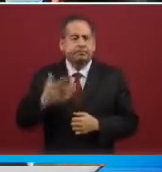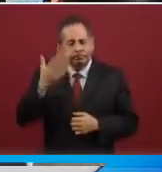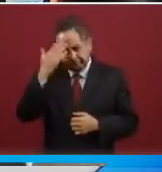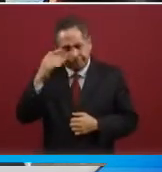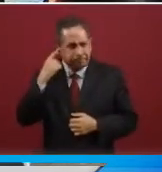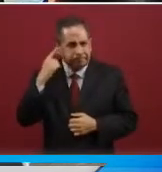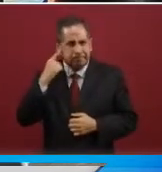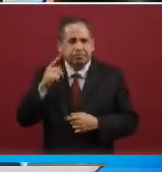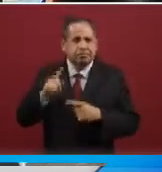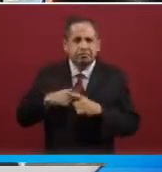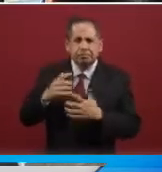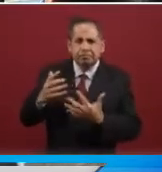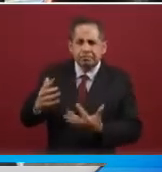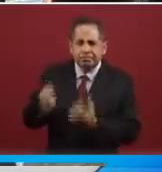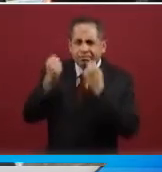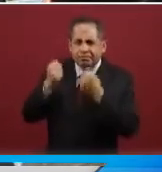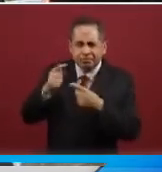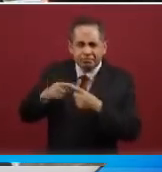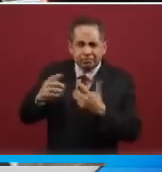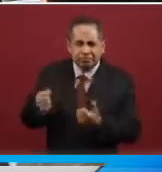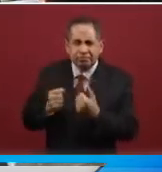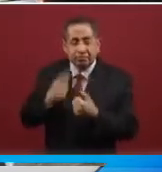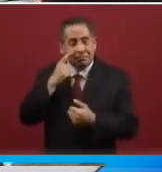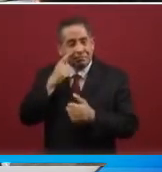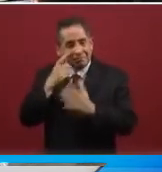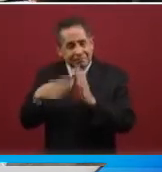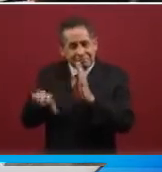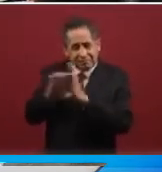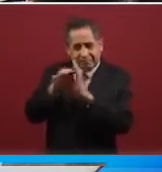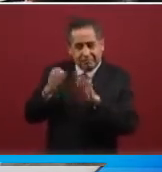Trafficking in persons is promptly handled by the Ministry of the Interior